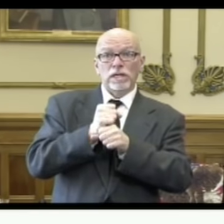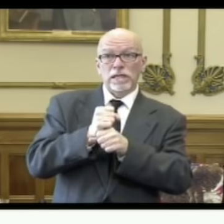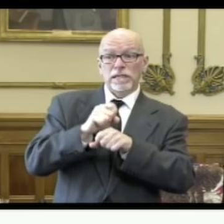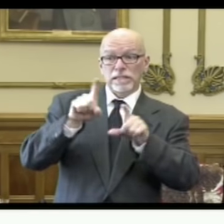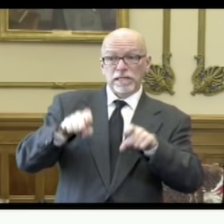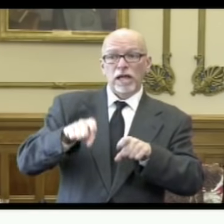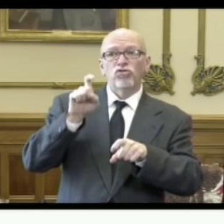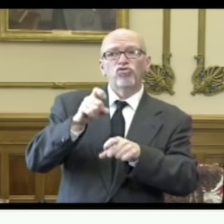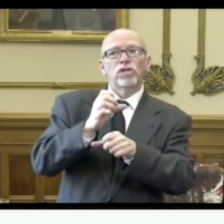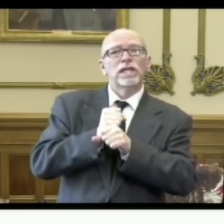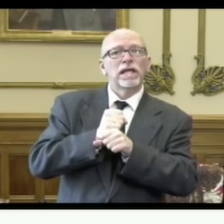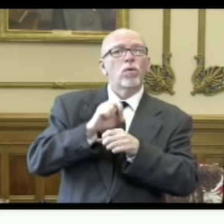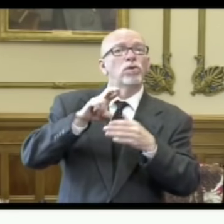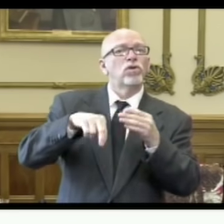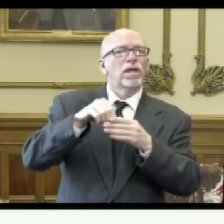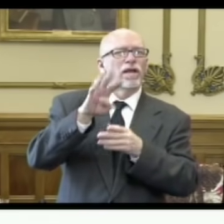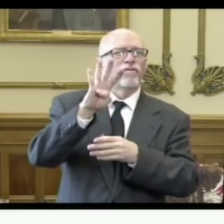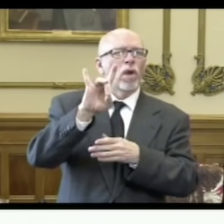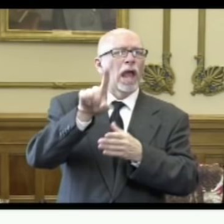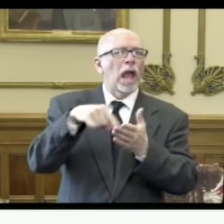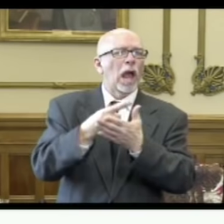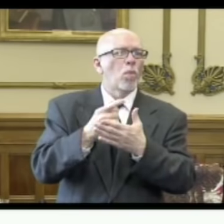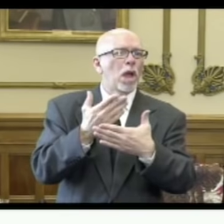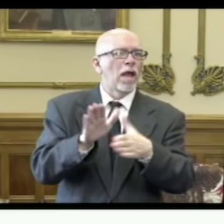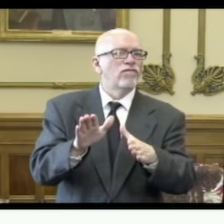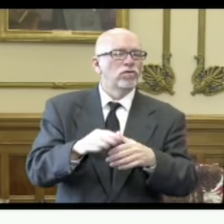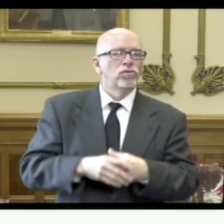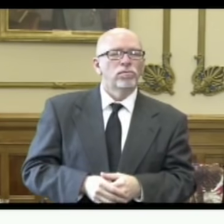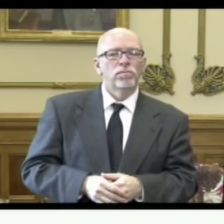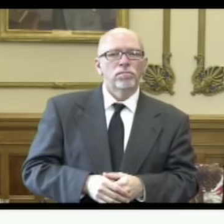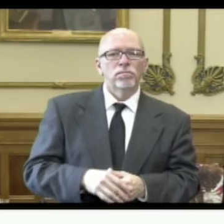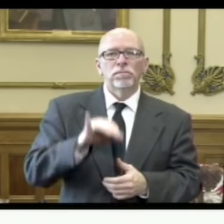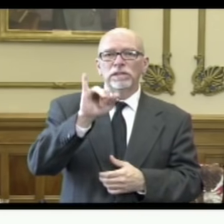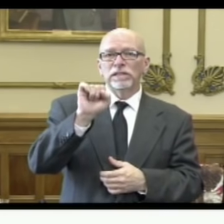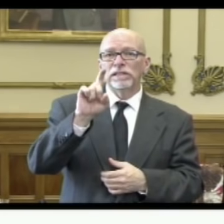SWAB SPECIMENS AND MANAGE THE TESTING AND REPORTING OF DATA AND PEOPLE TESTED SHOULD